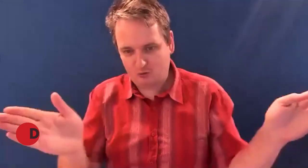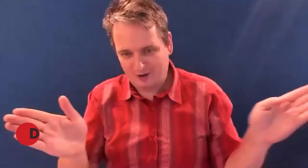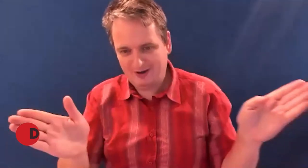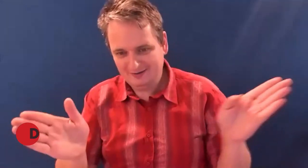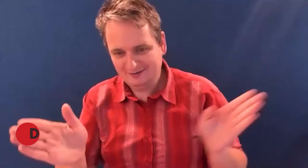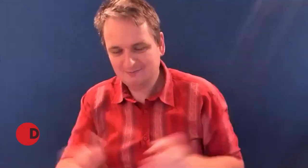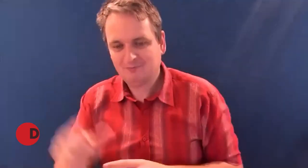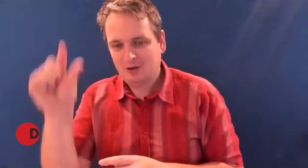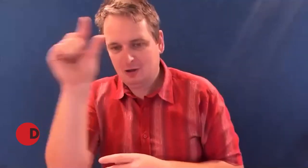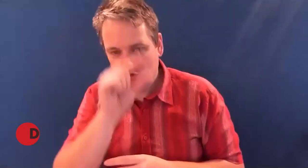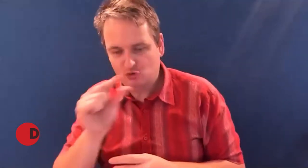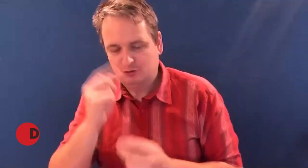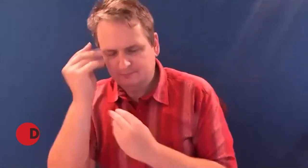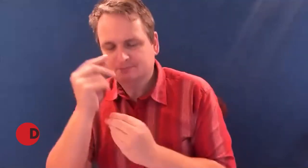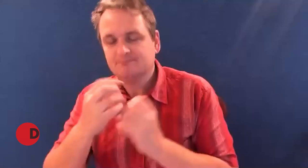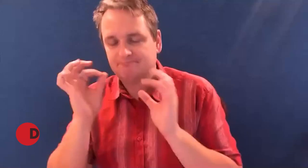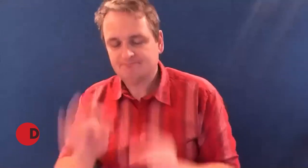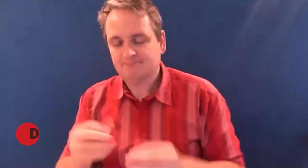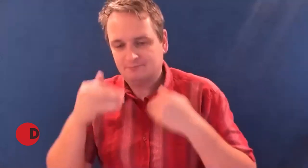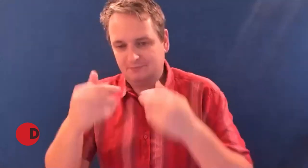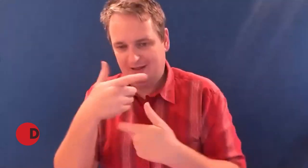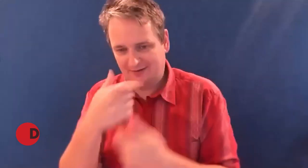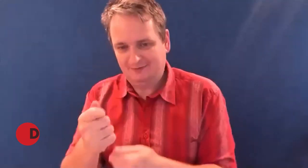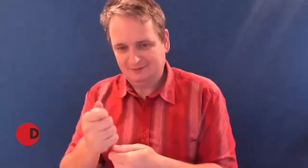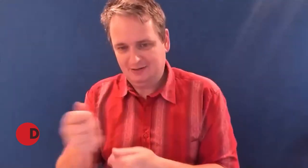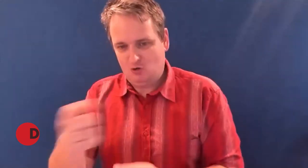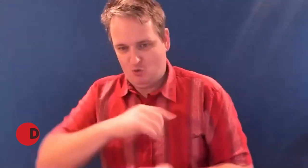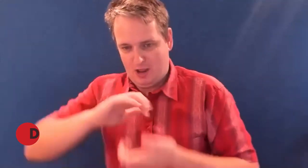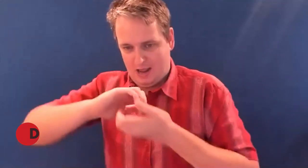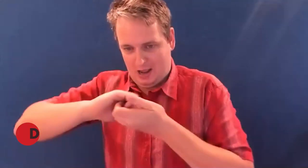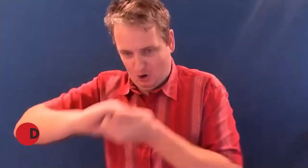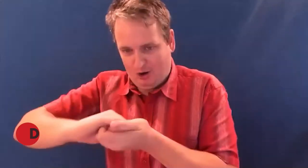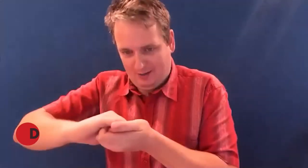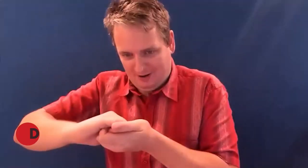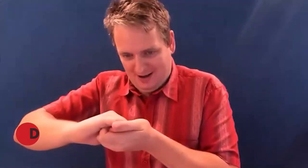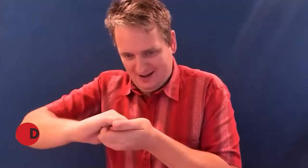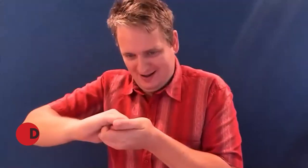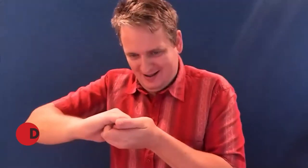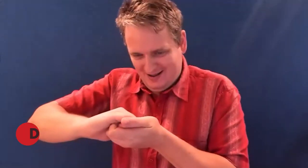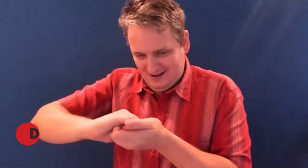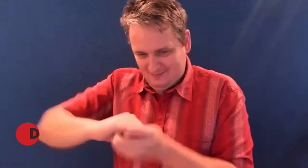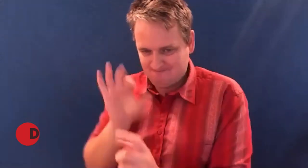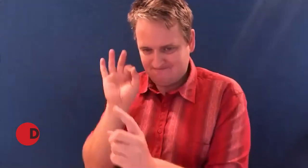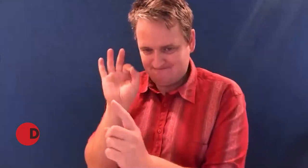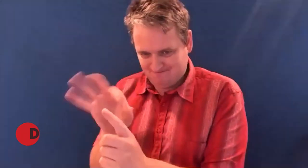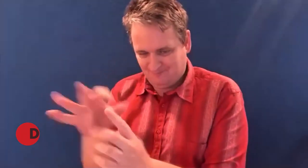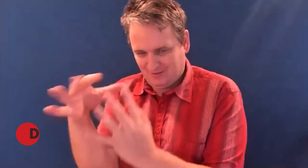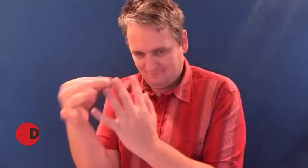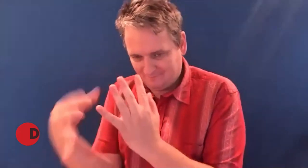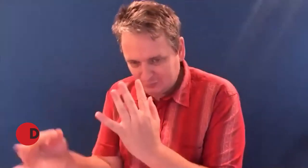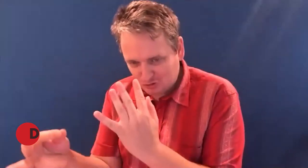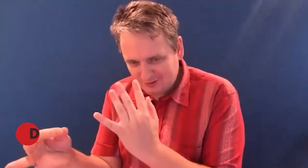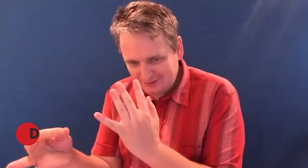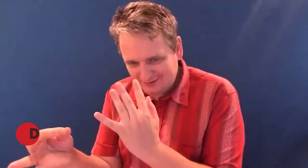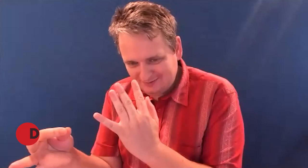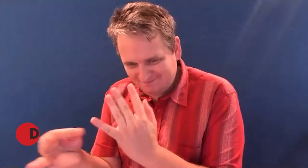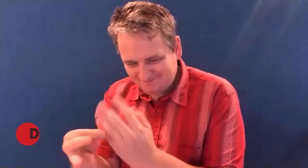Google considered and decided they were interested so we partnered together and advised them on features,